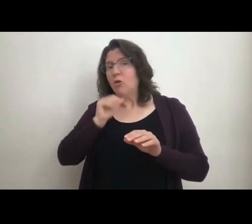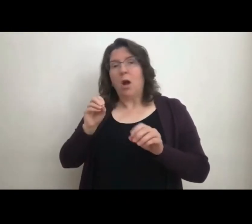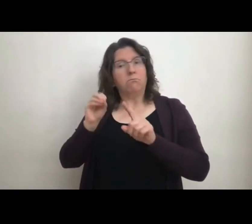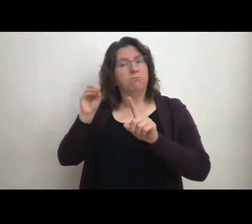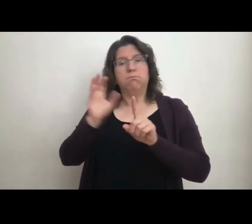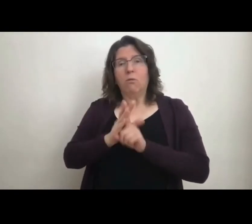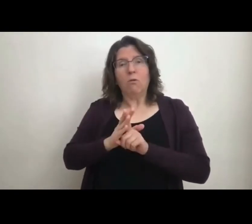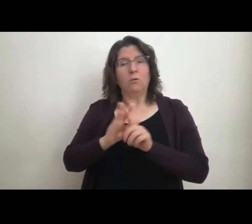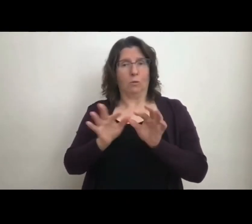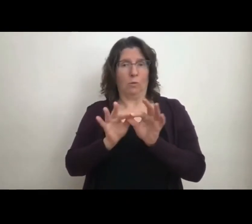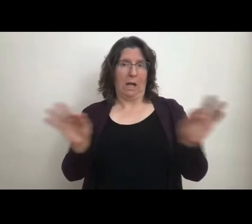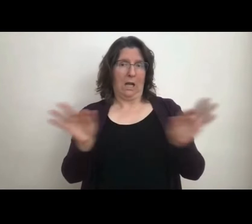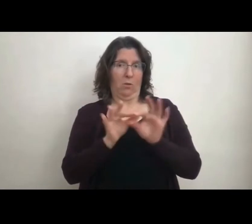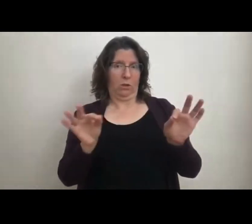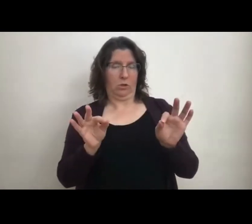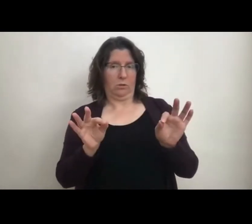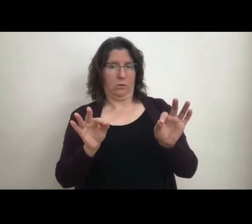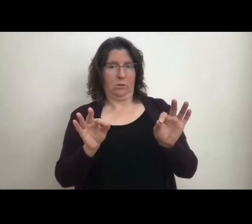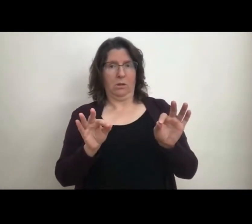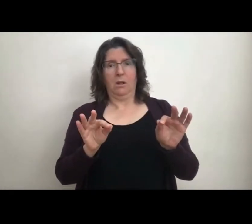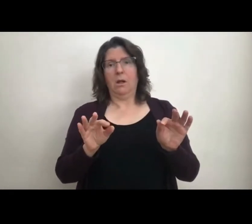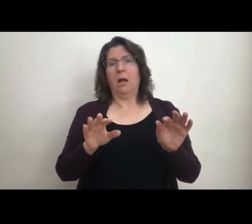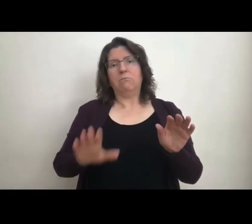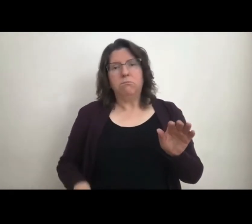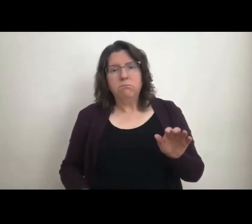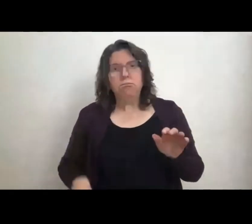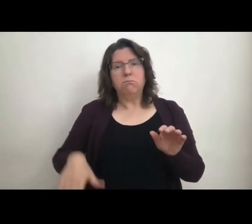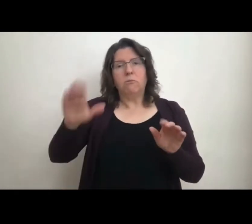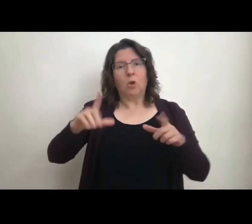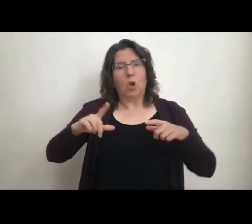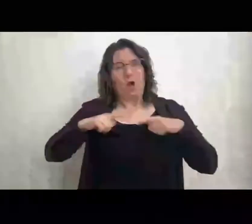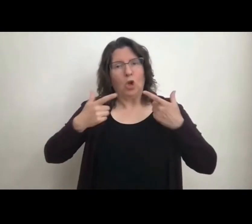All those years they have received little or no exposure to a true language.